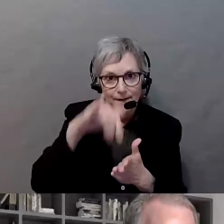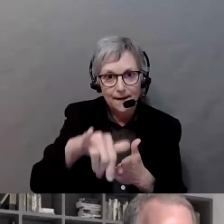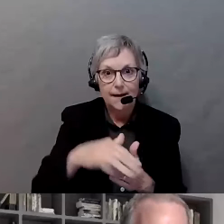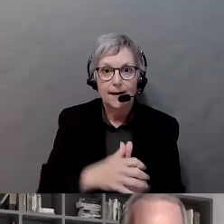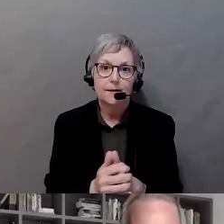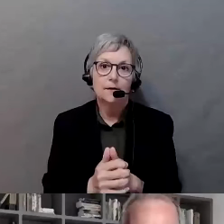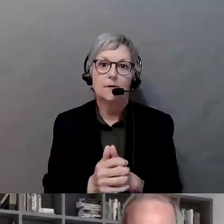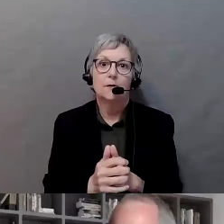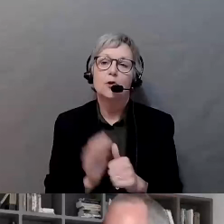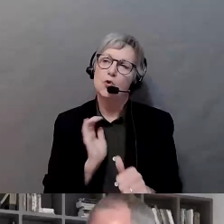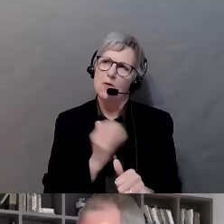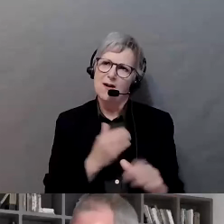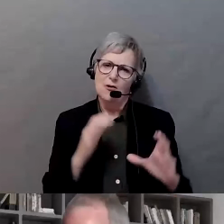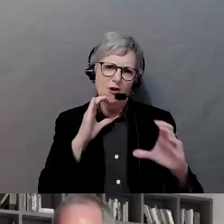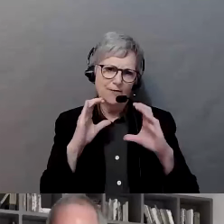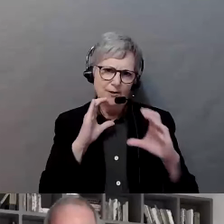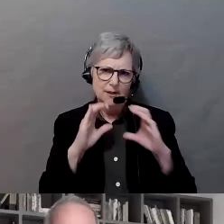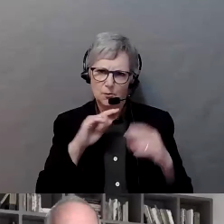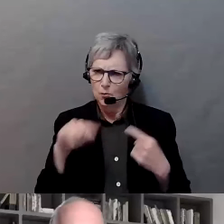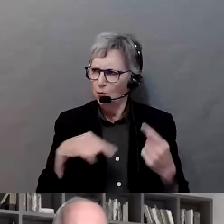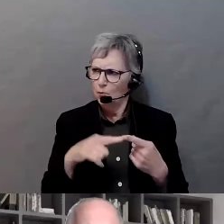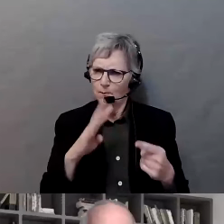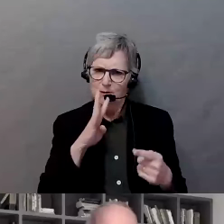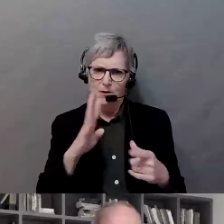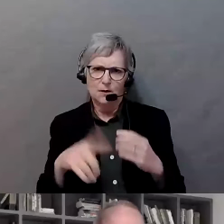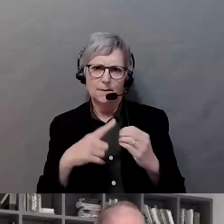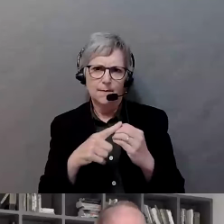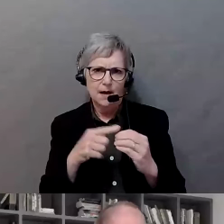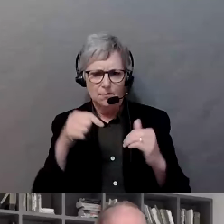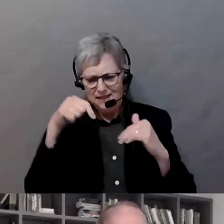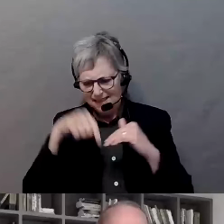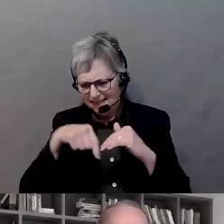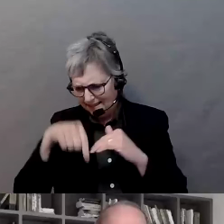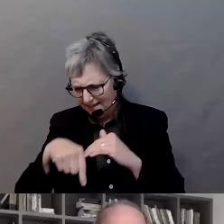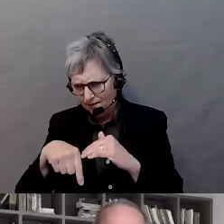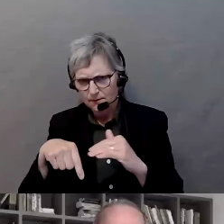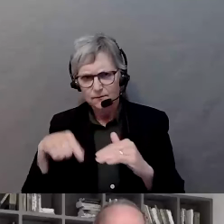ONCE WE GET TO THE DETAILS OF FINANCING, I THINK PEOPLE ARE LOOKING